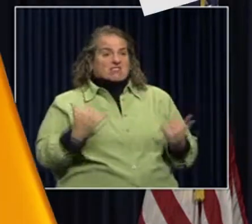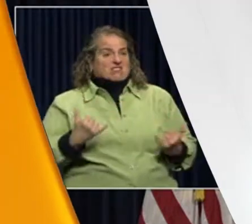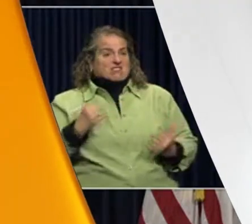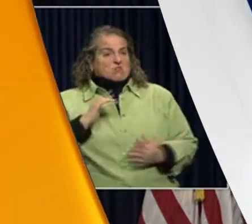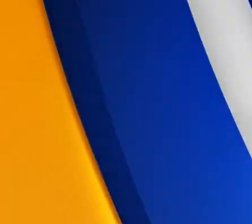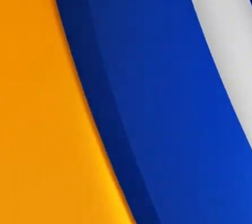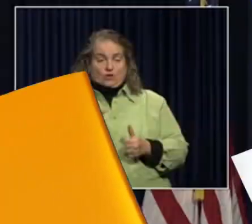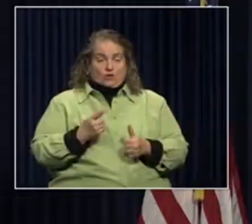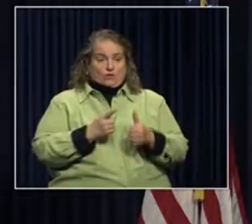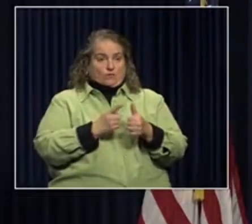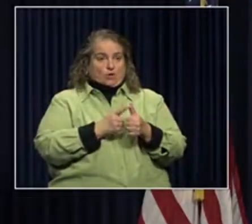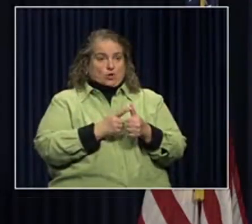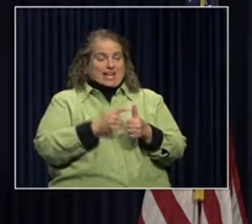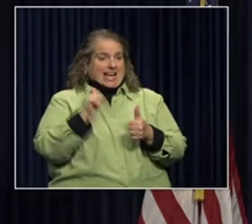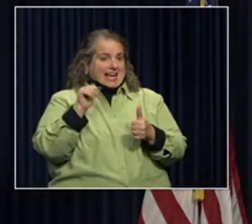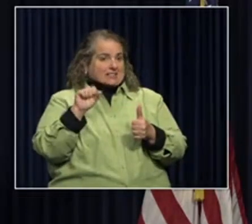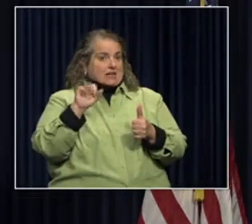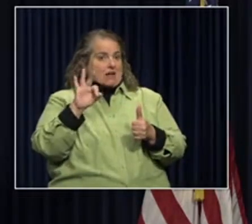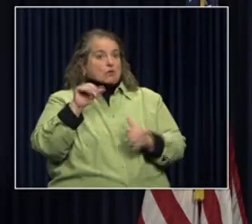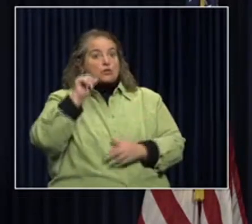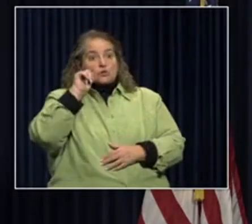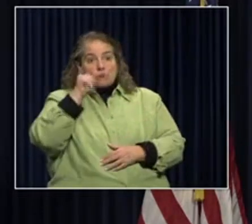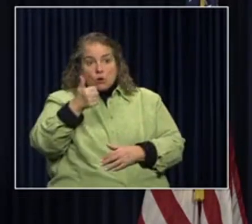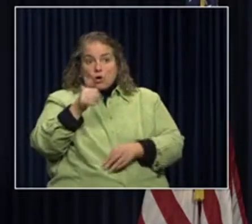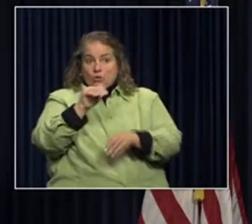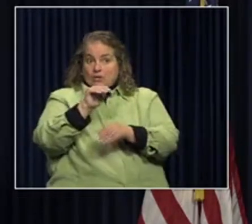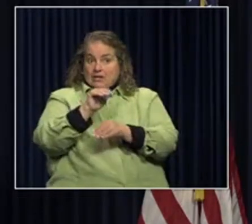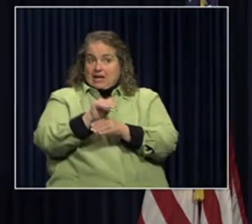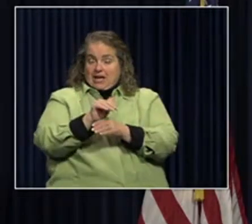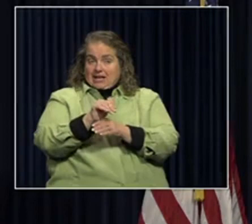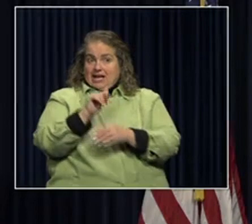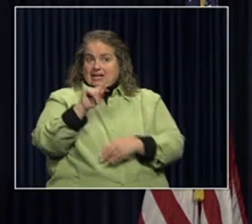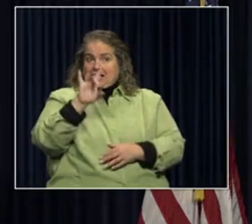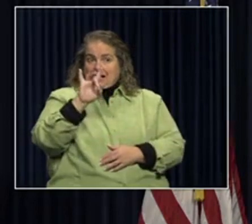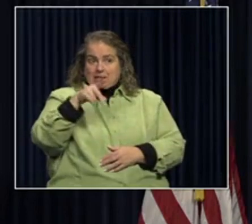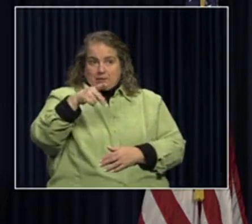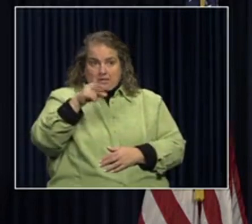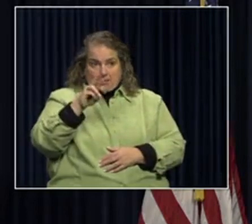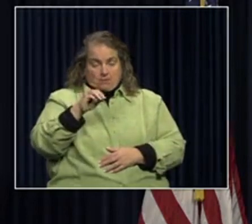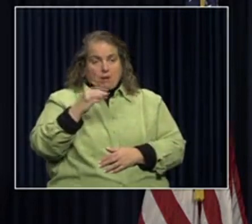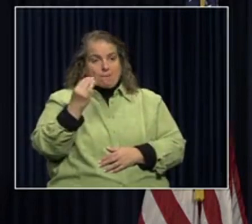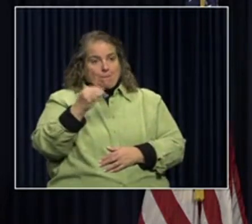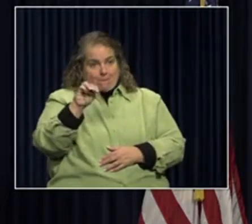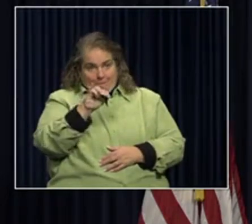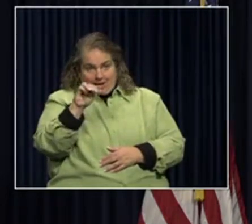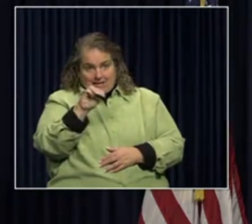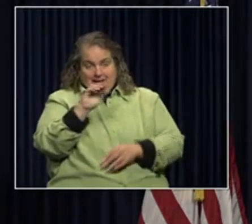THAT'S MONDAY NIGHT AS OF 8 PM WE ARE GOING TO CLOSE NONE ESSENTIAL RETAIL BUSINESSES. THIS IS THE NEXT STEP THAT WE NEED TO TAKE TO REDUCE THE CONTACTS AMONG KENTUCKIANS UNTIL WE CAN DEFEAT THIS VIRUS.